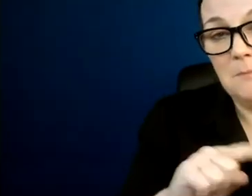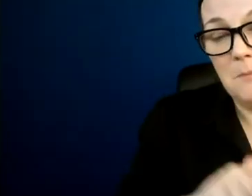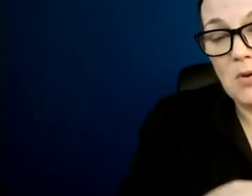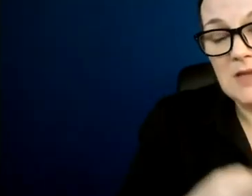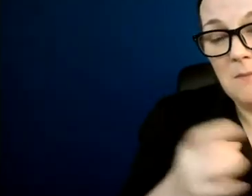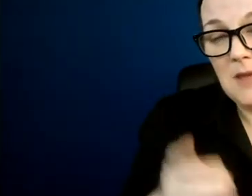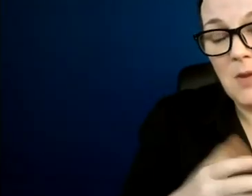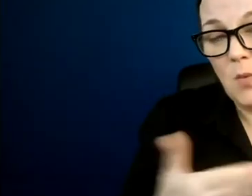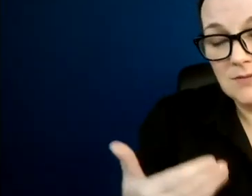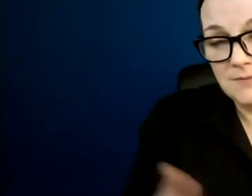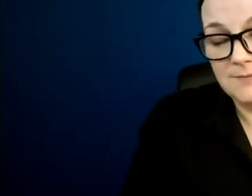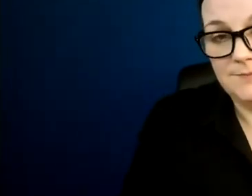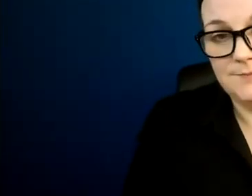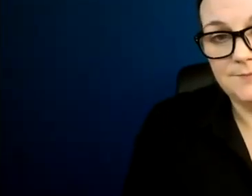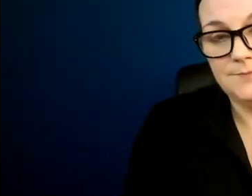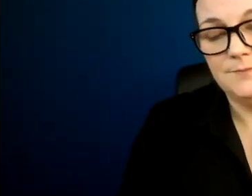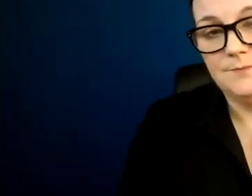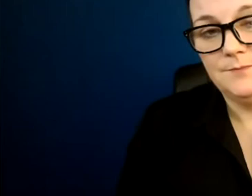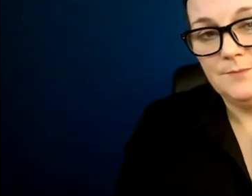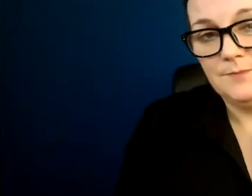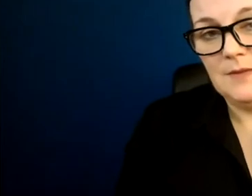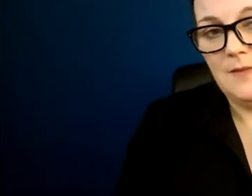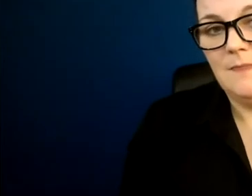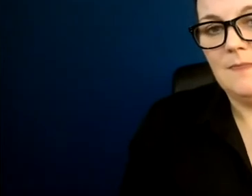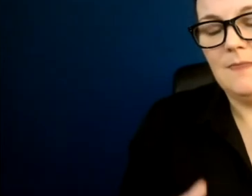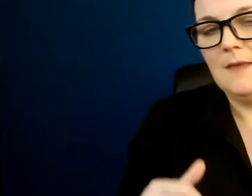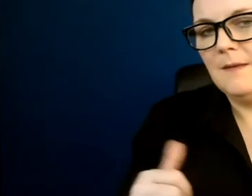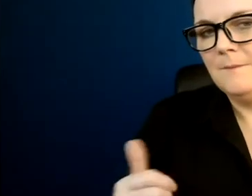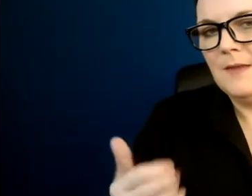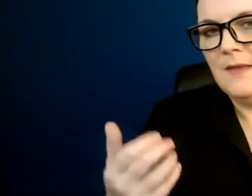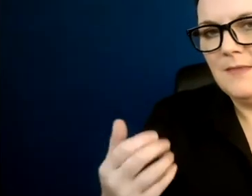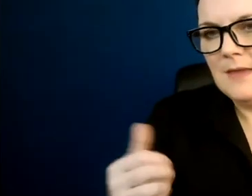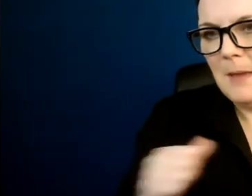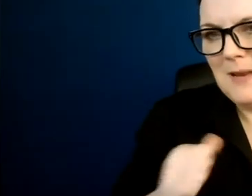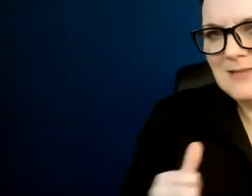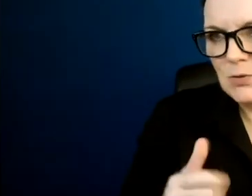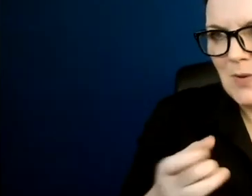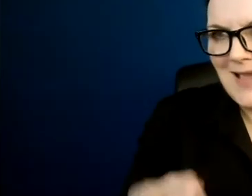the ability to act on a concern to support a customer, and I always think about Mary